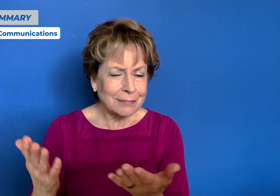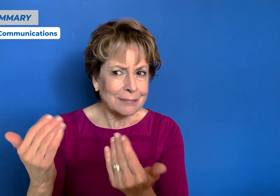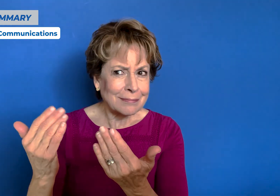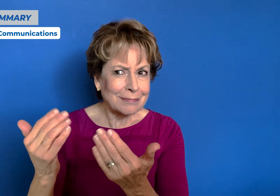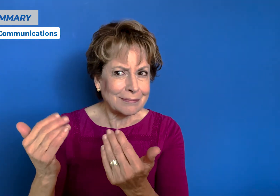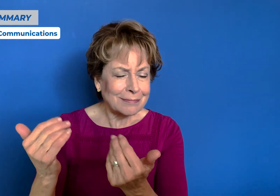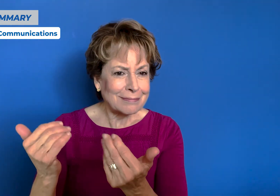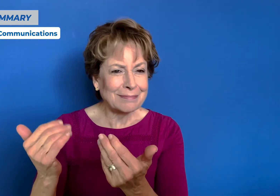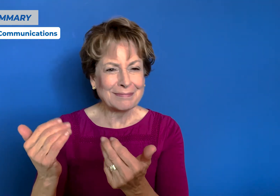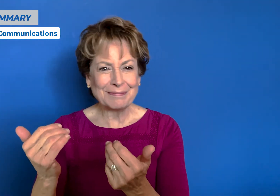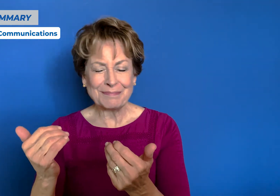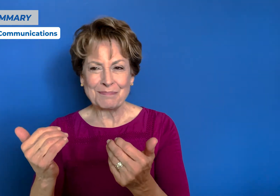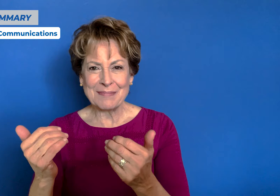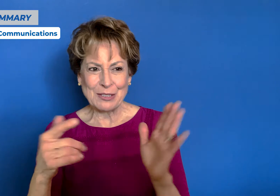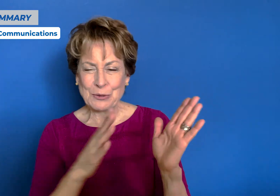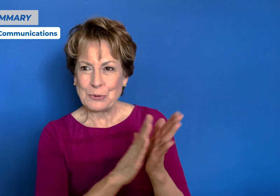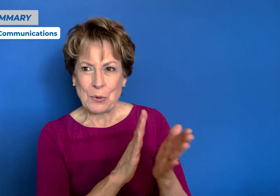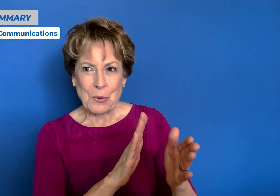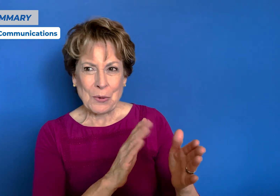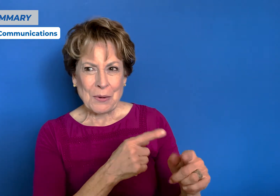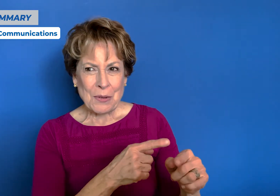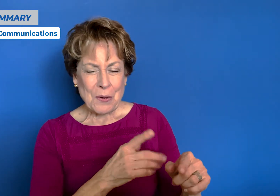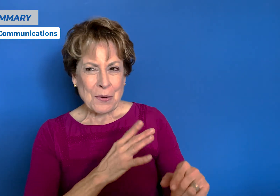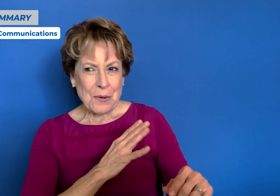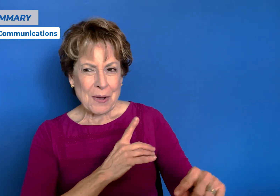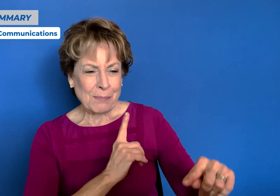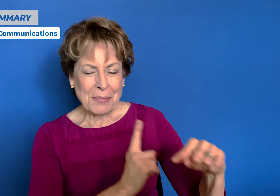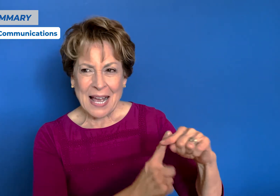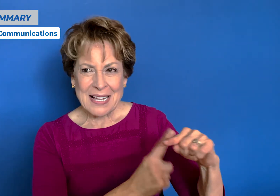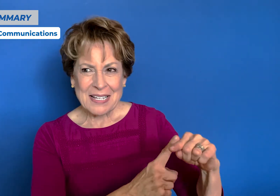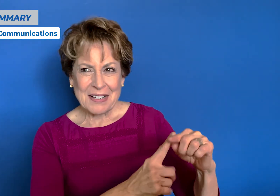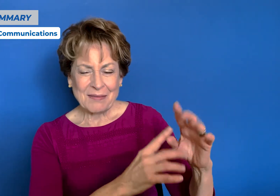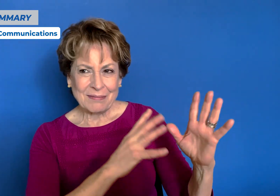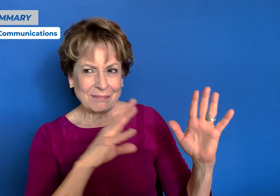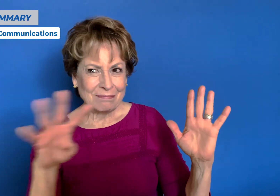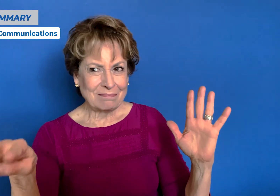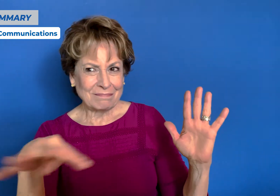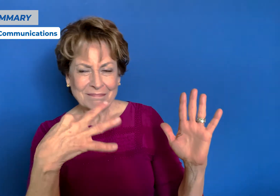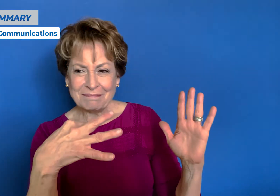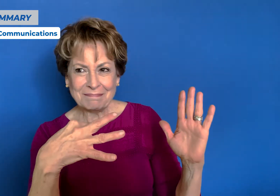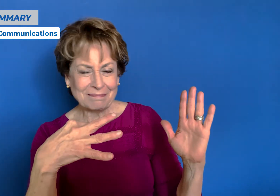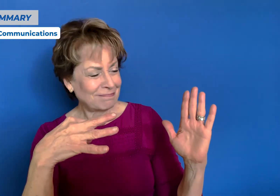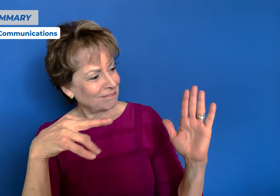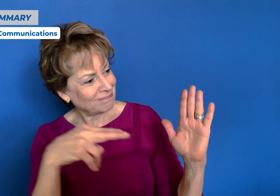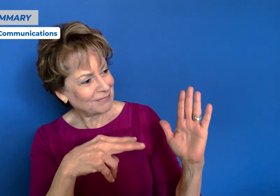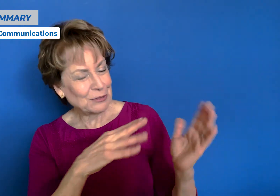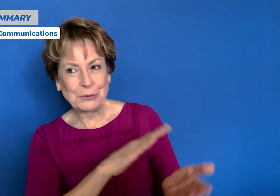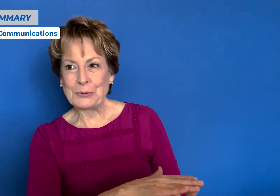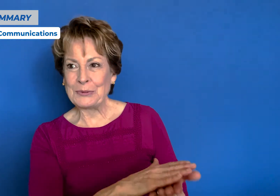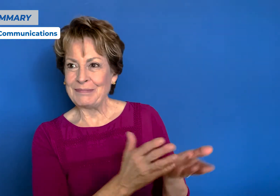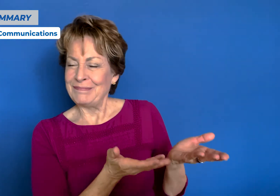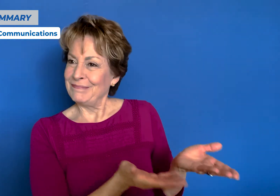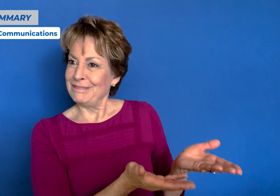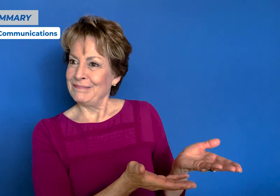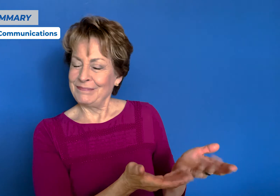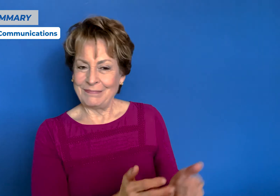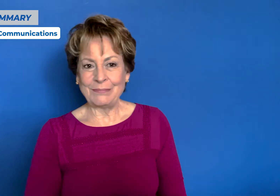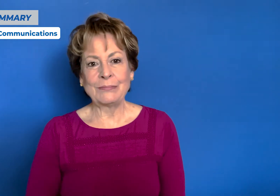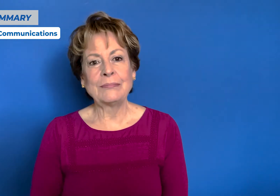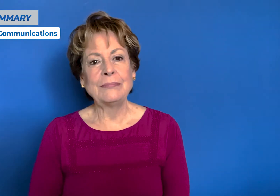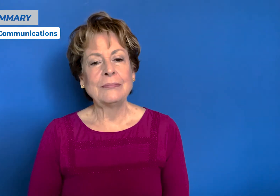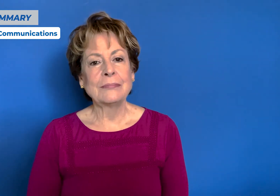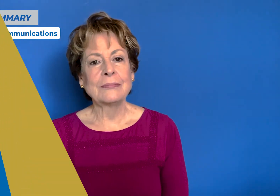Cultivates a favorable public image of the school.